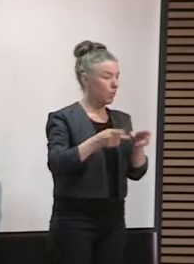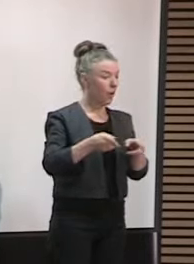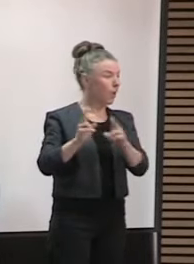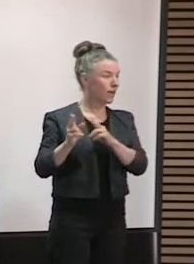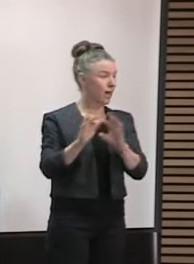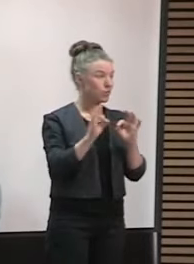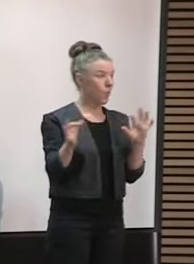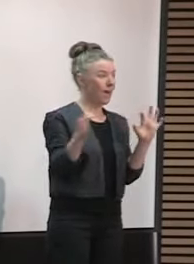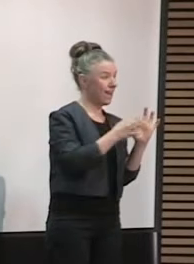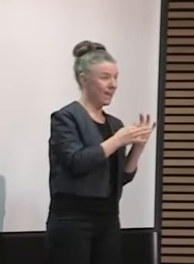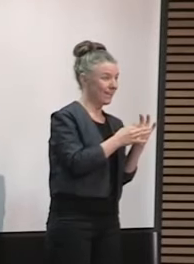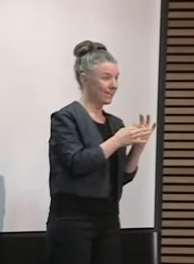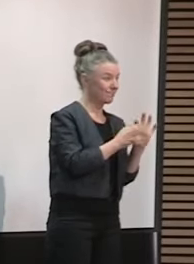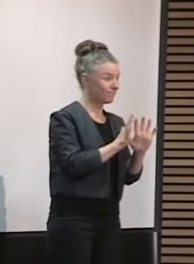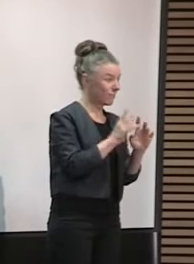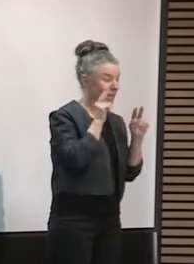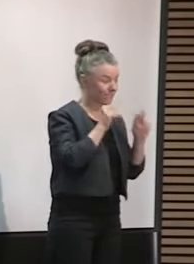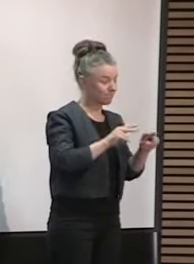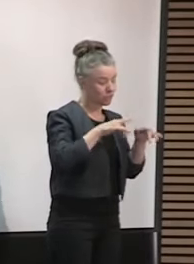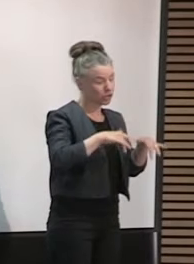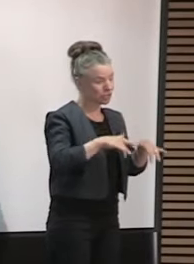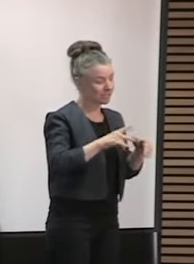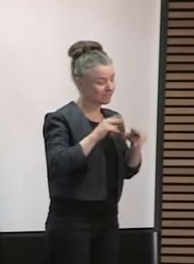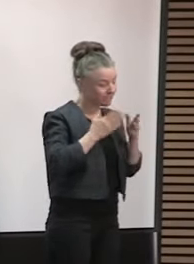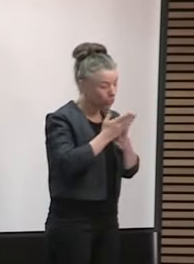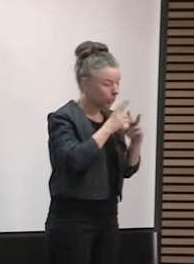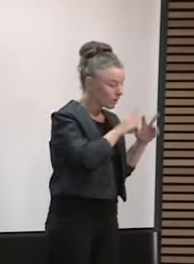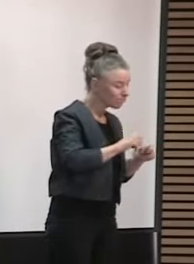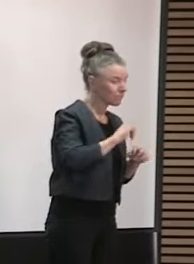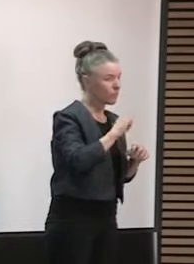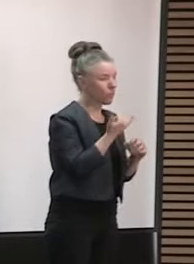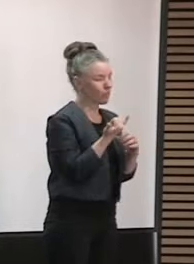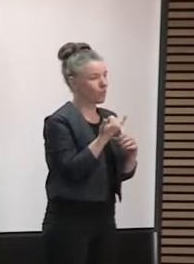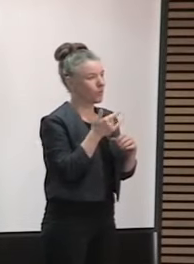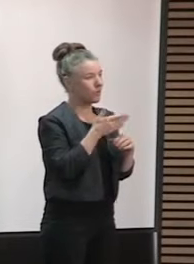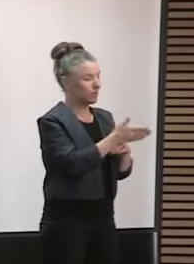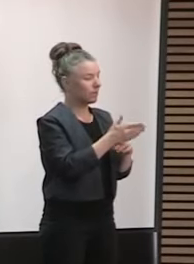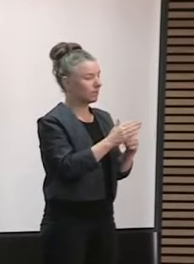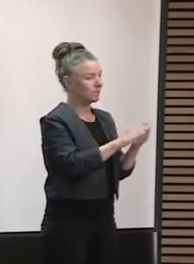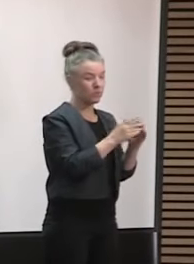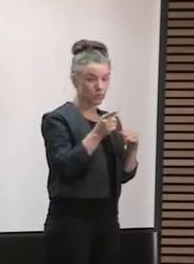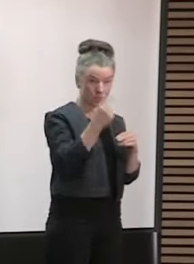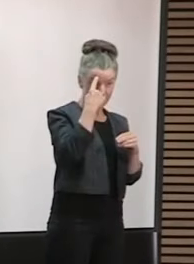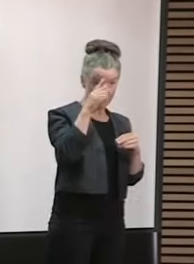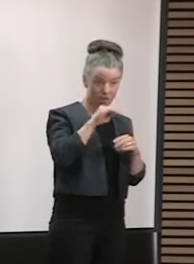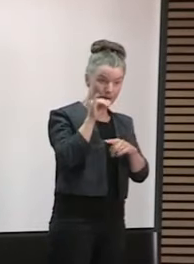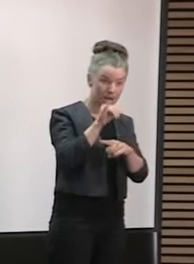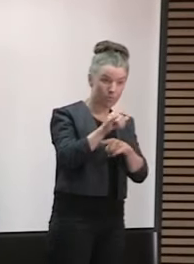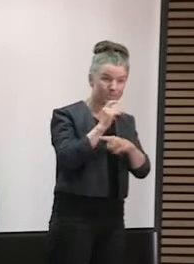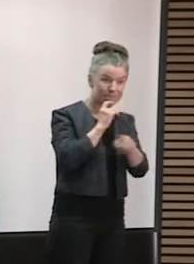maintained with that group. Winston Peters had a bit of a crack at the Government's handling of